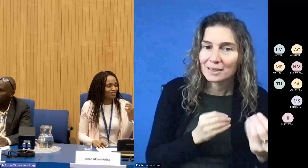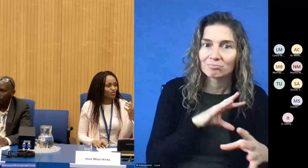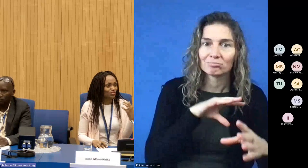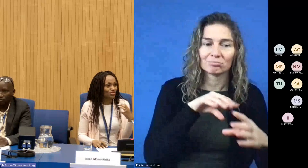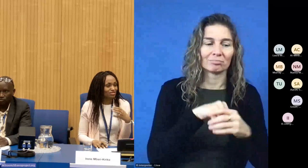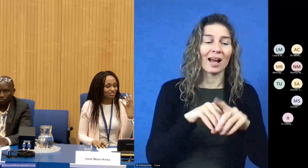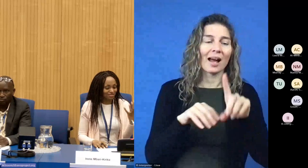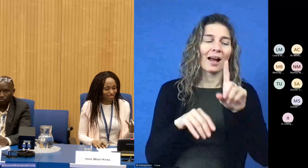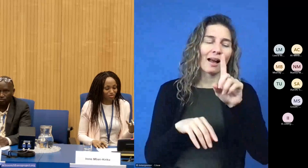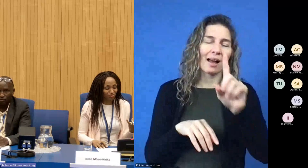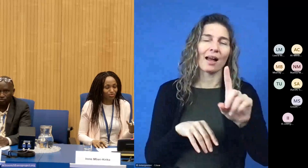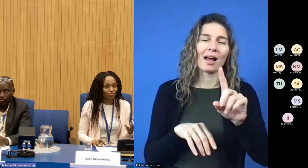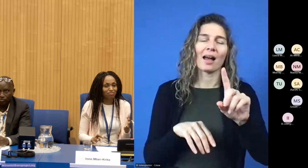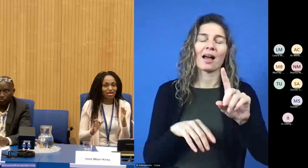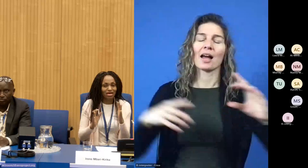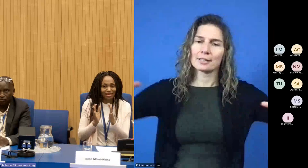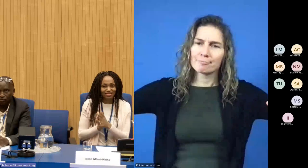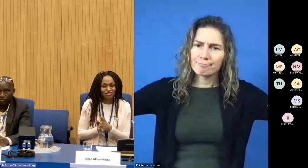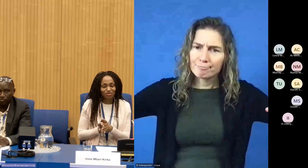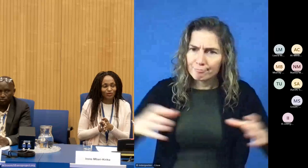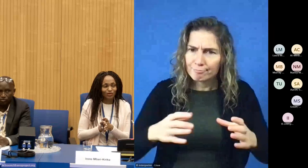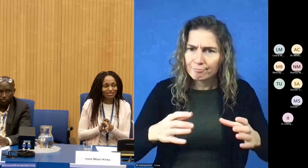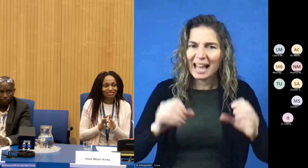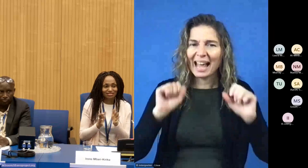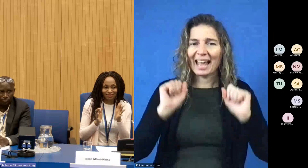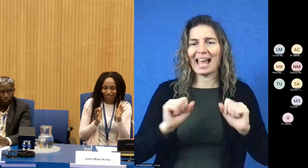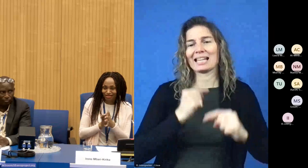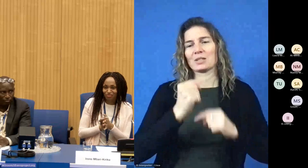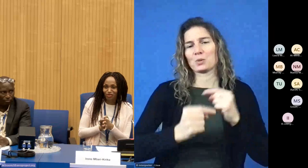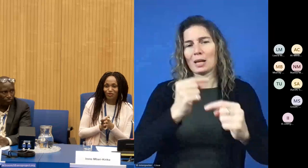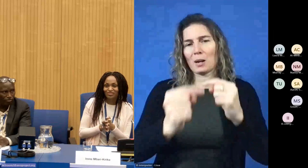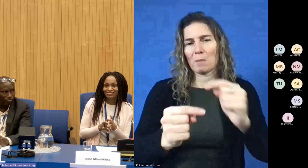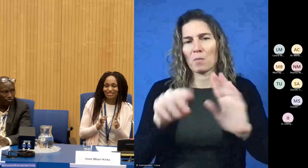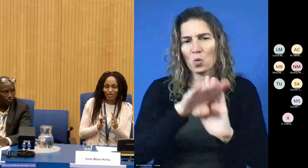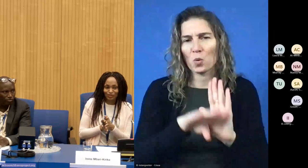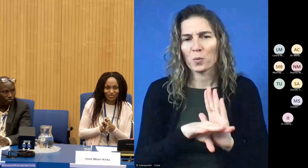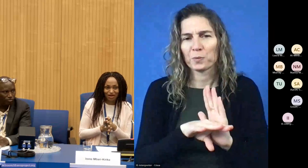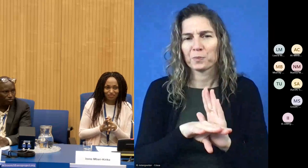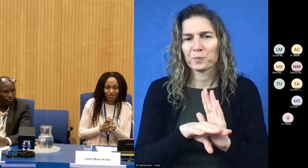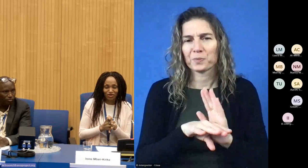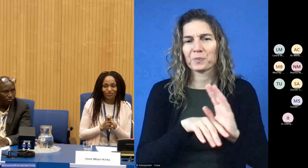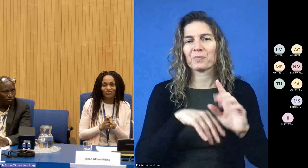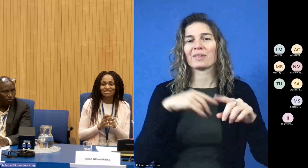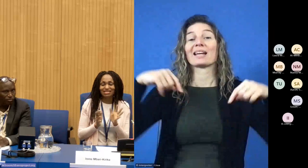together to create sustainable programs. Last but not least, inABLE hosts the African conference,